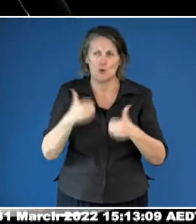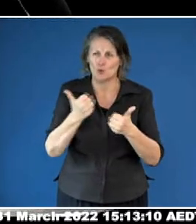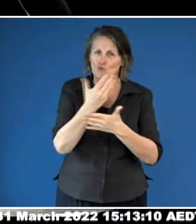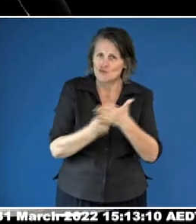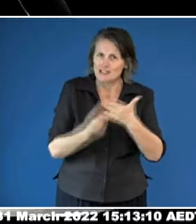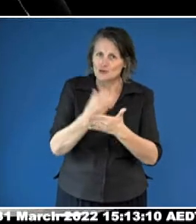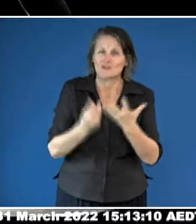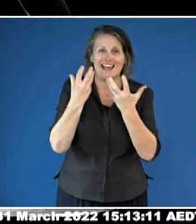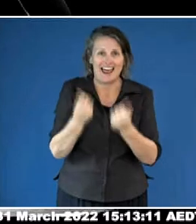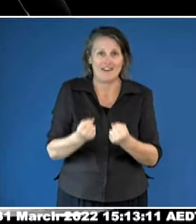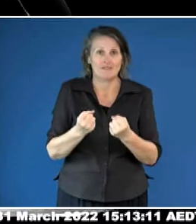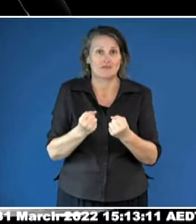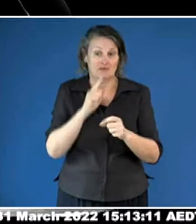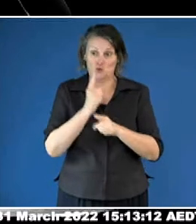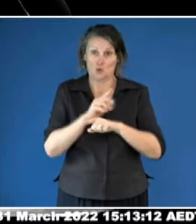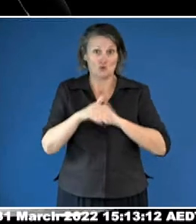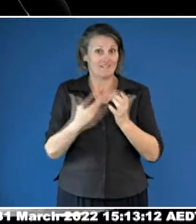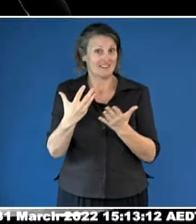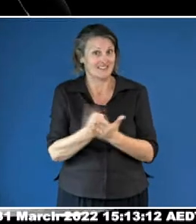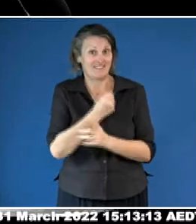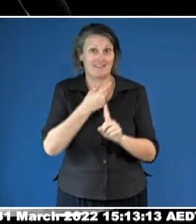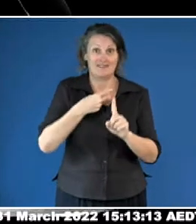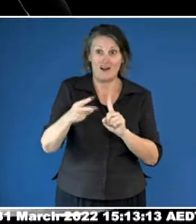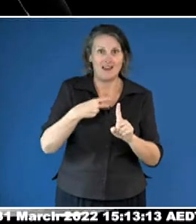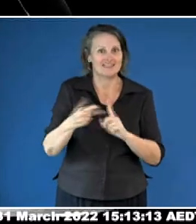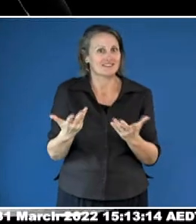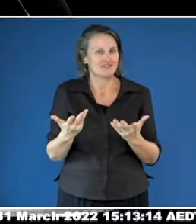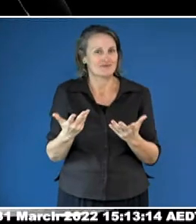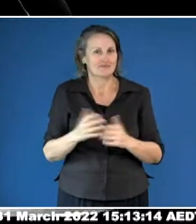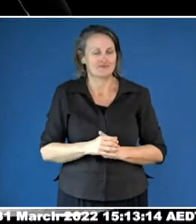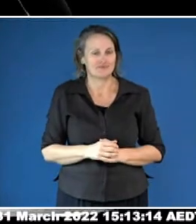safety and violence, including our site, which is a website that people can visit that